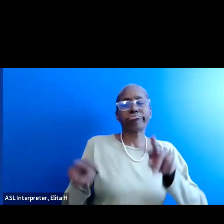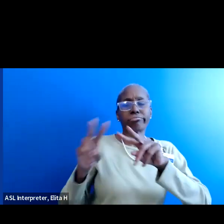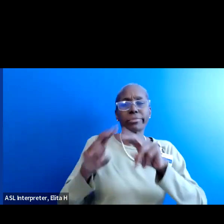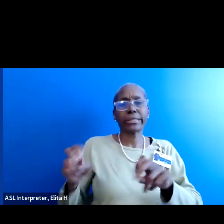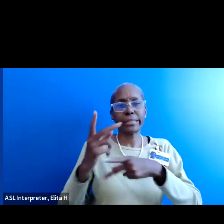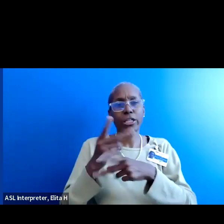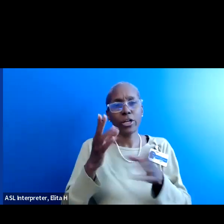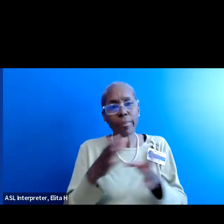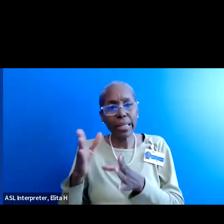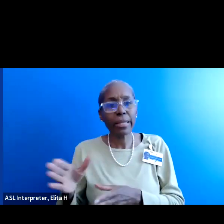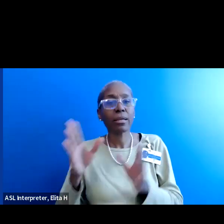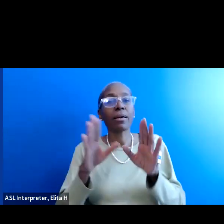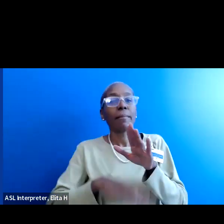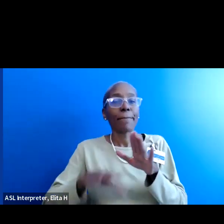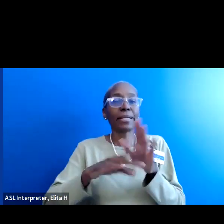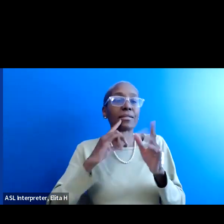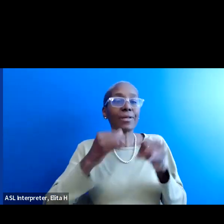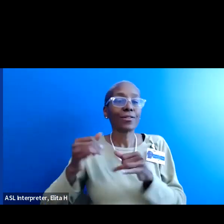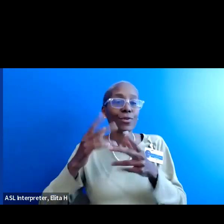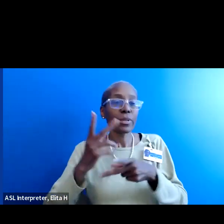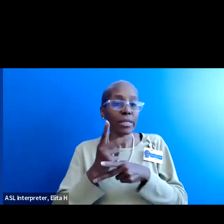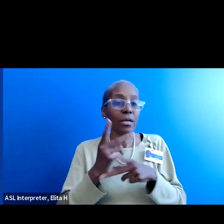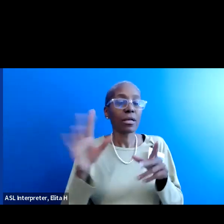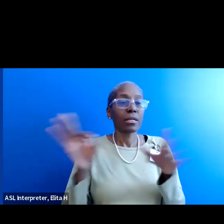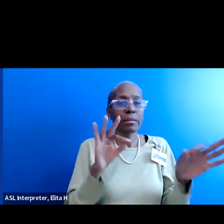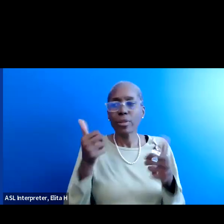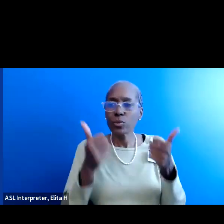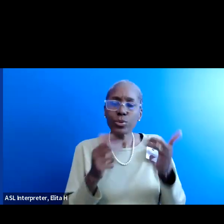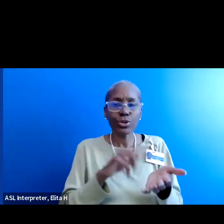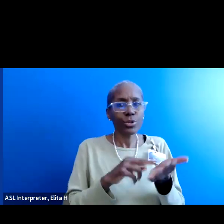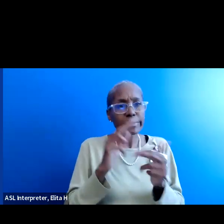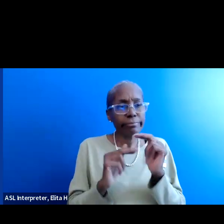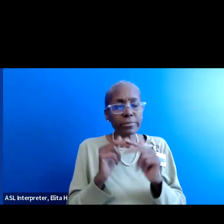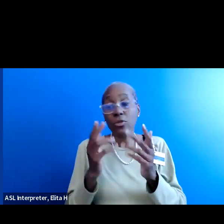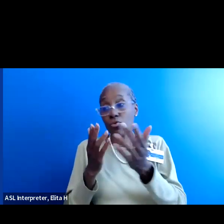basics of individualized care, how to choose a nursing facility, resident rights, and so on.